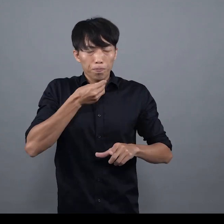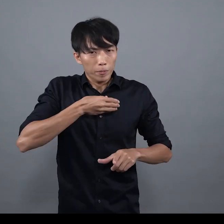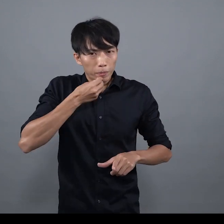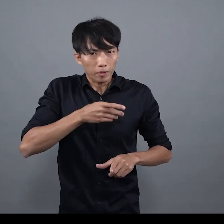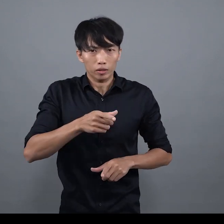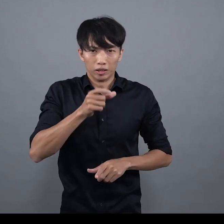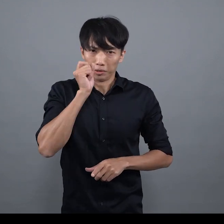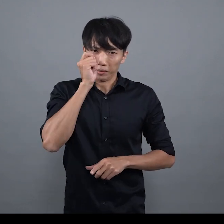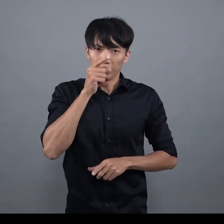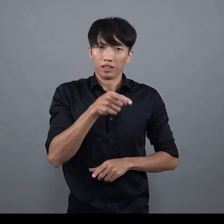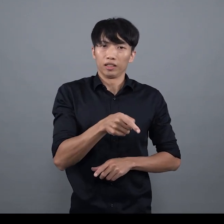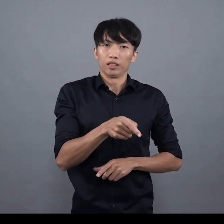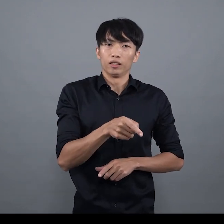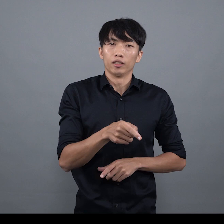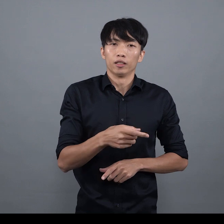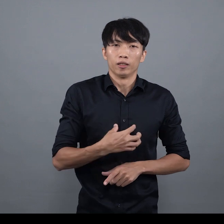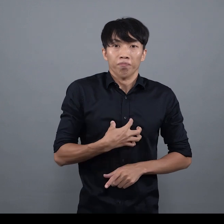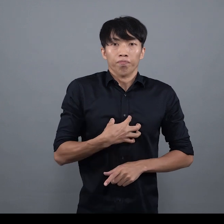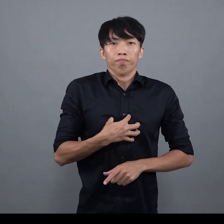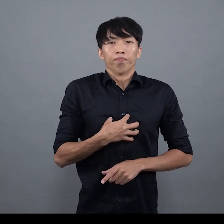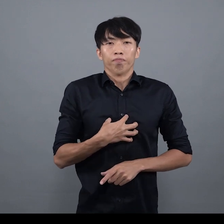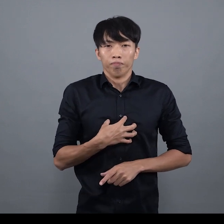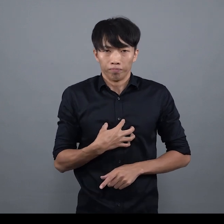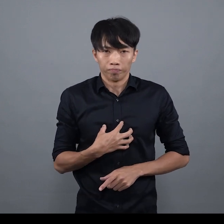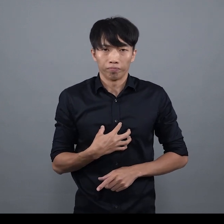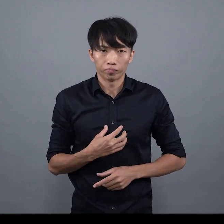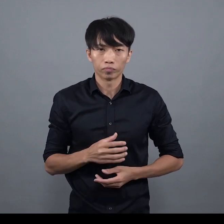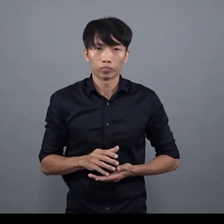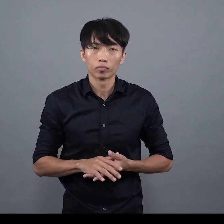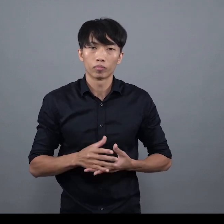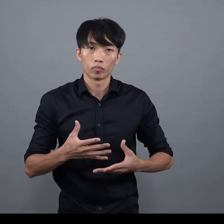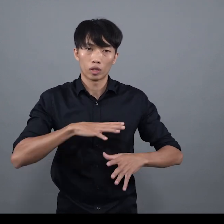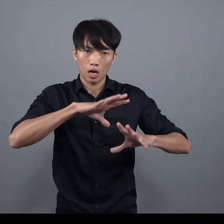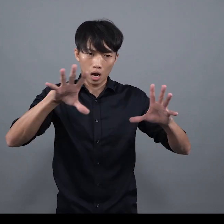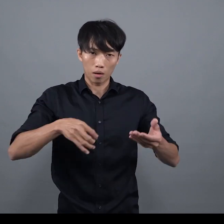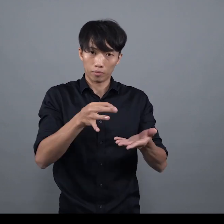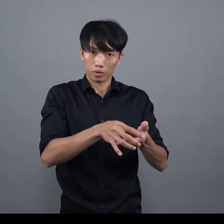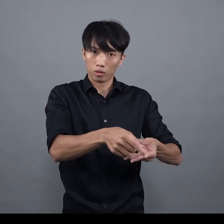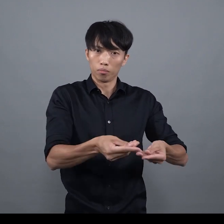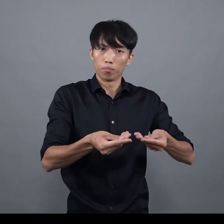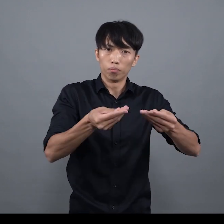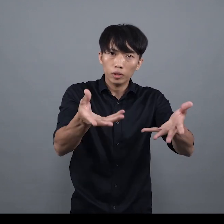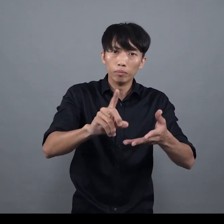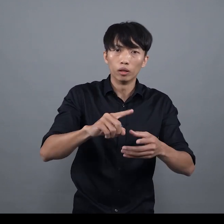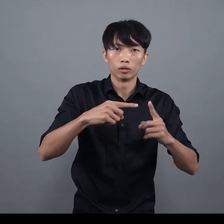the idea that everyday experience is also very special we’re offering avenues